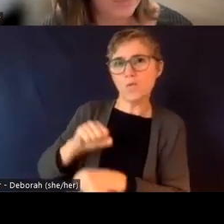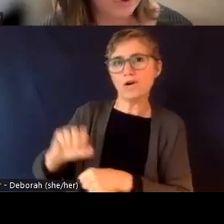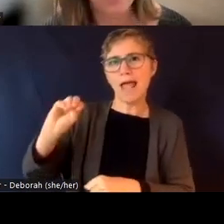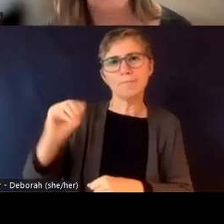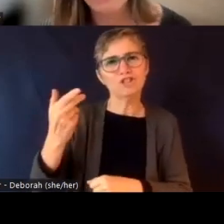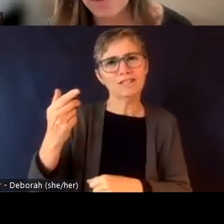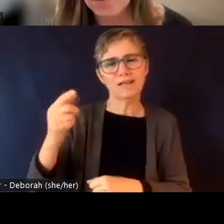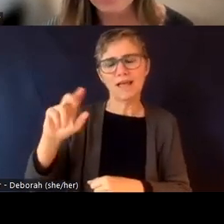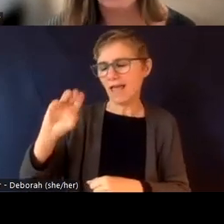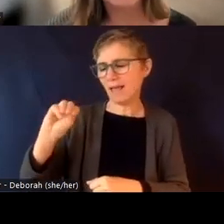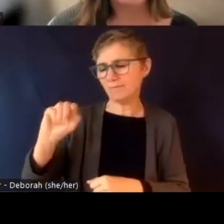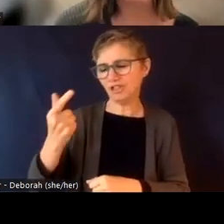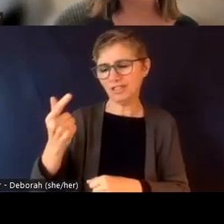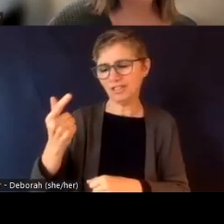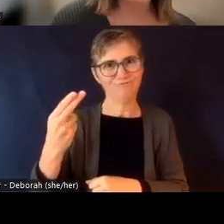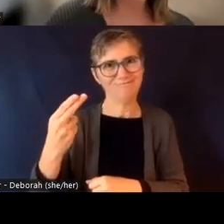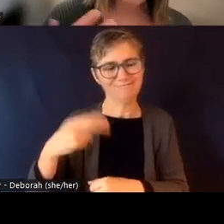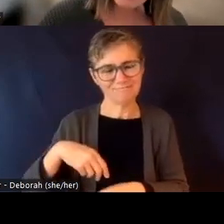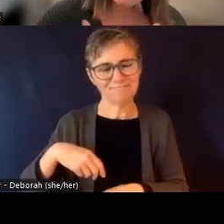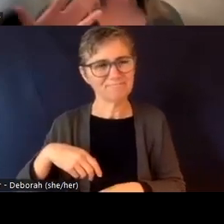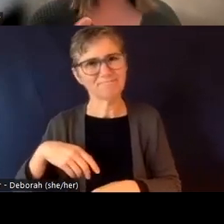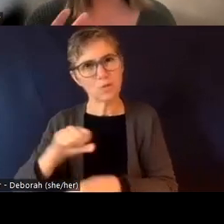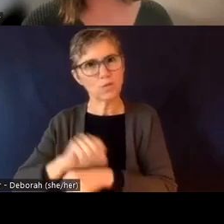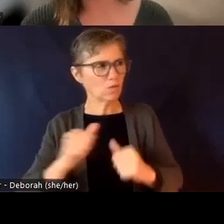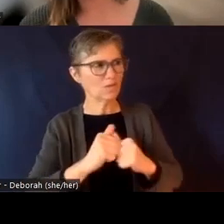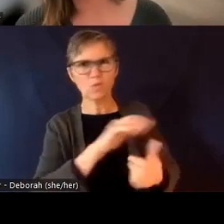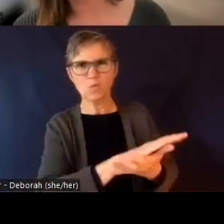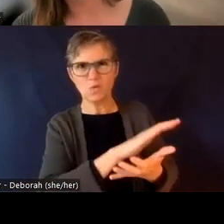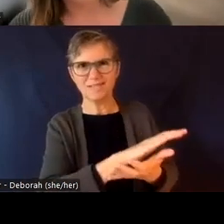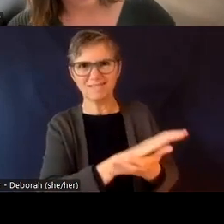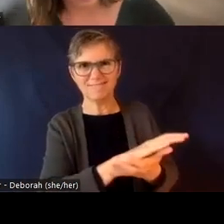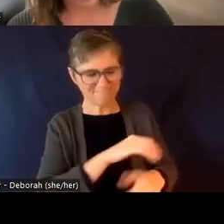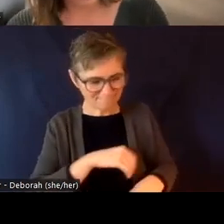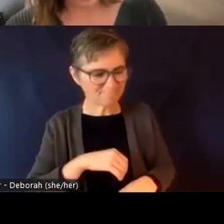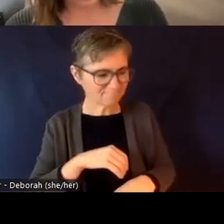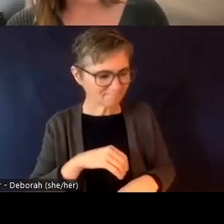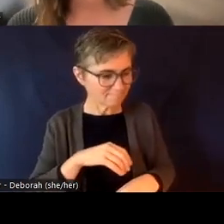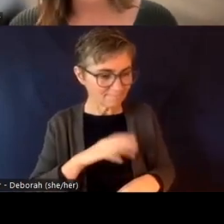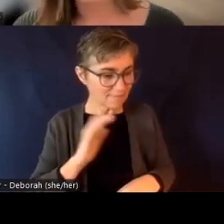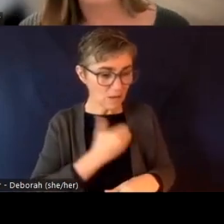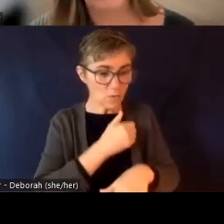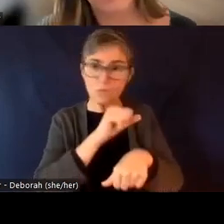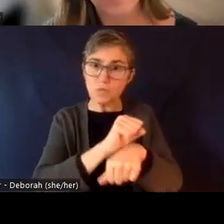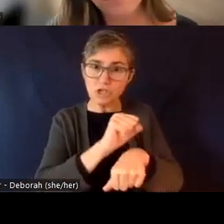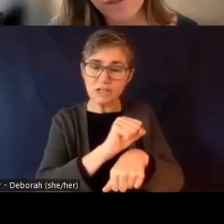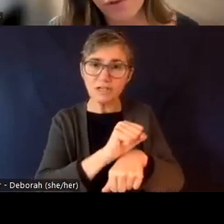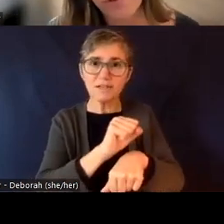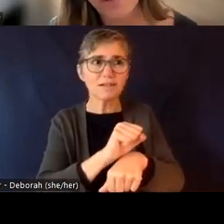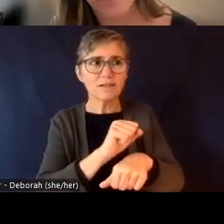to work with schools, primarily focused around youth substance use, but hopefully use that as